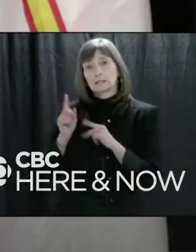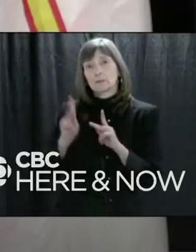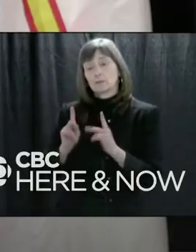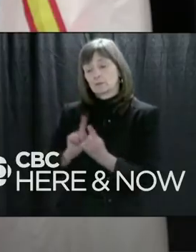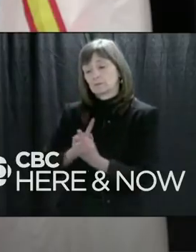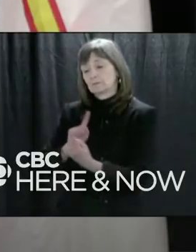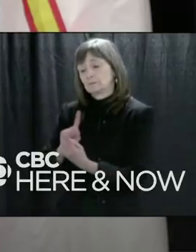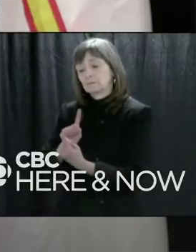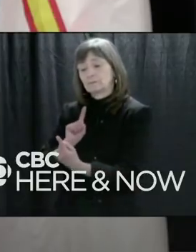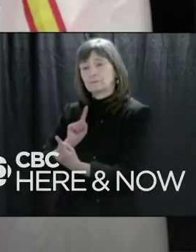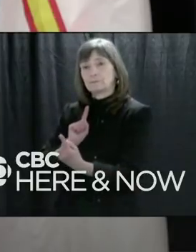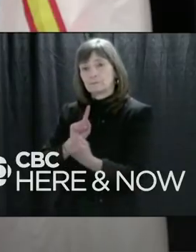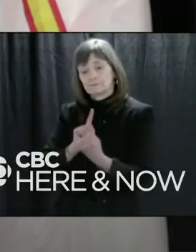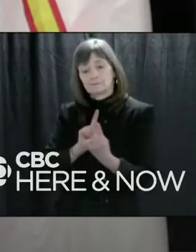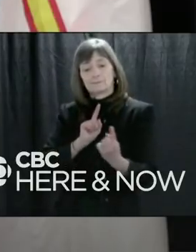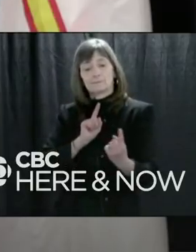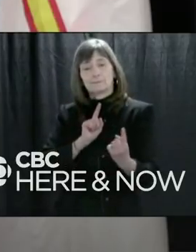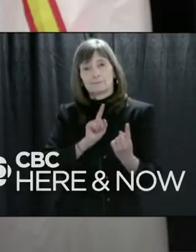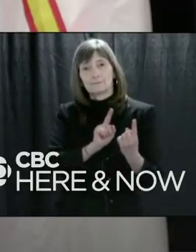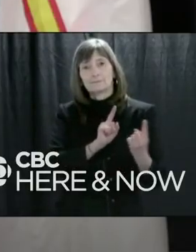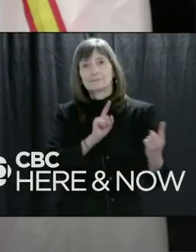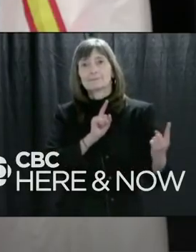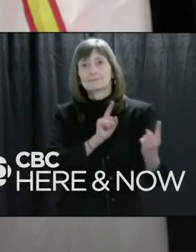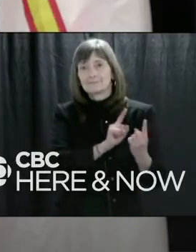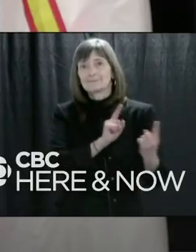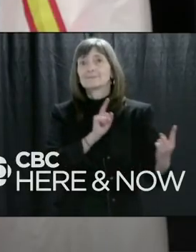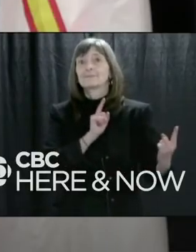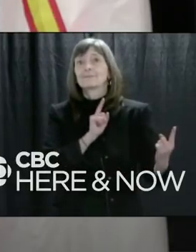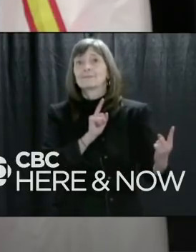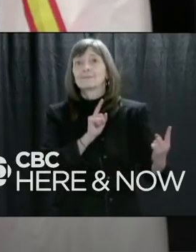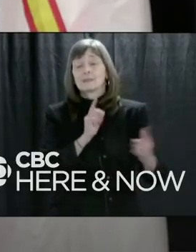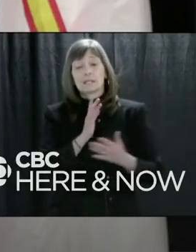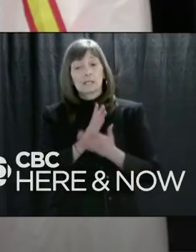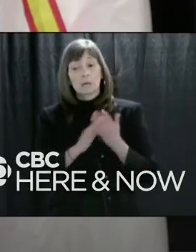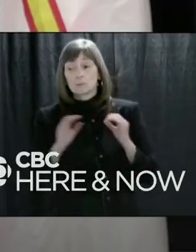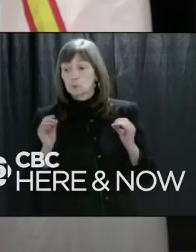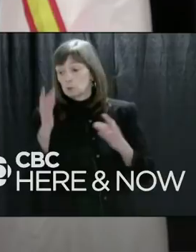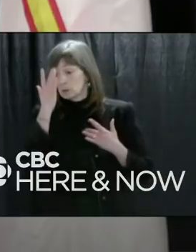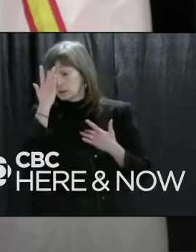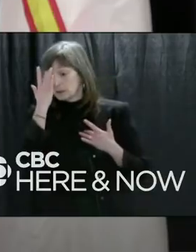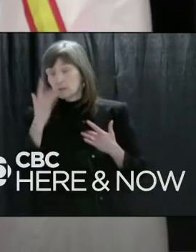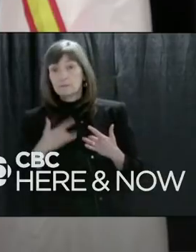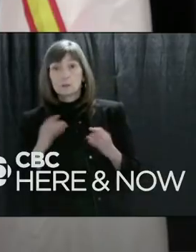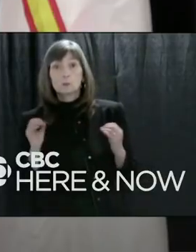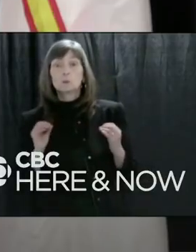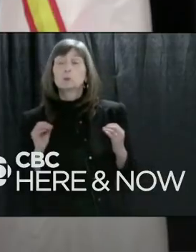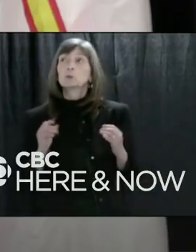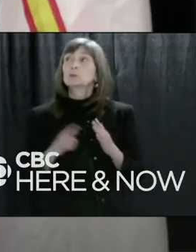STAY AWAY FROM THOSE UP TO POINTS.